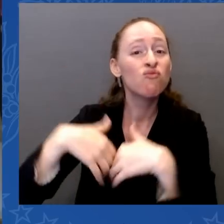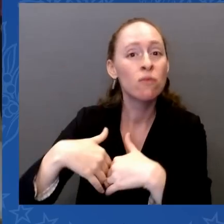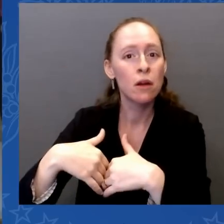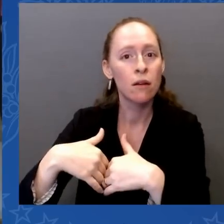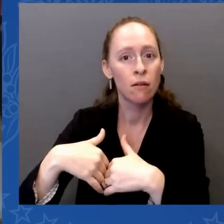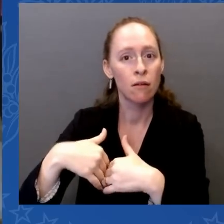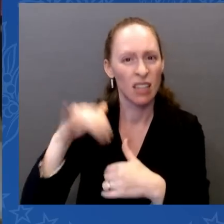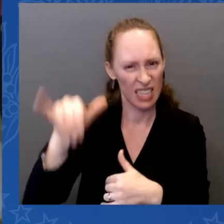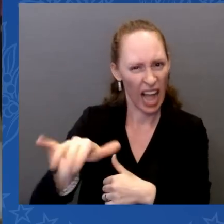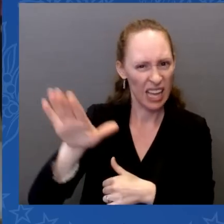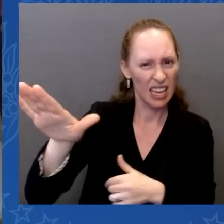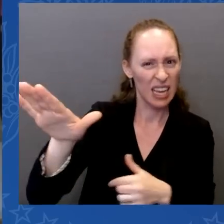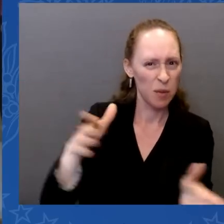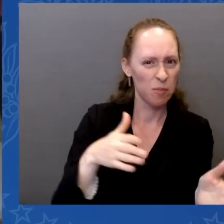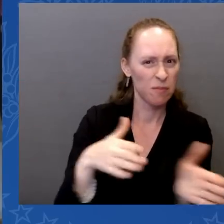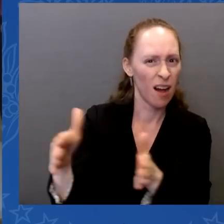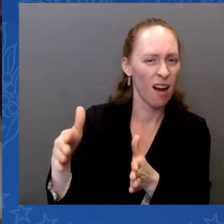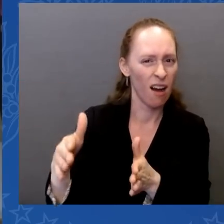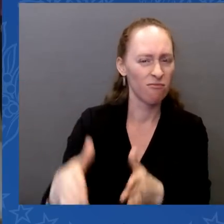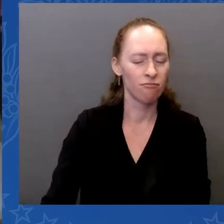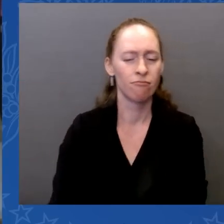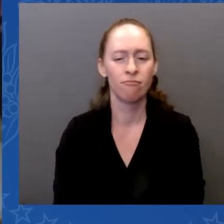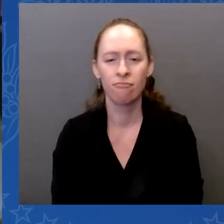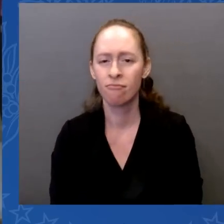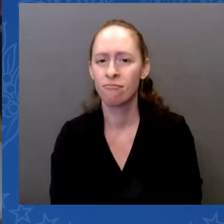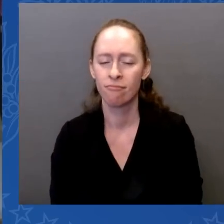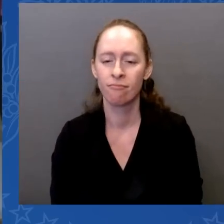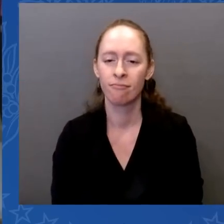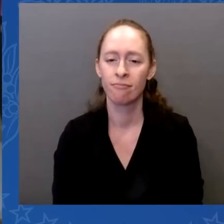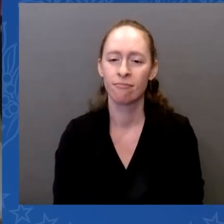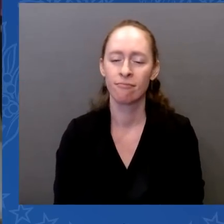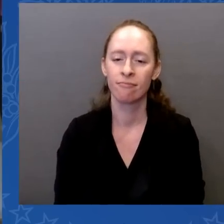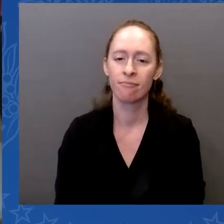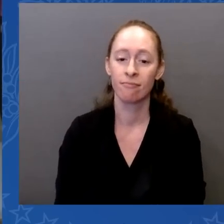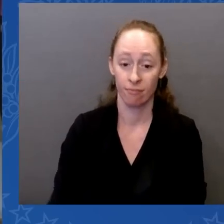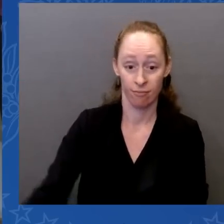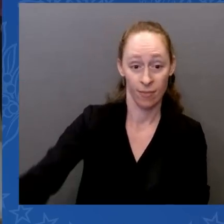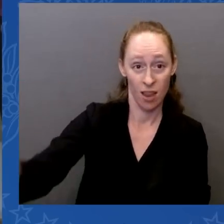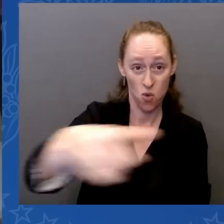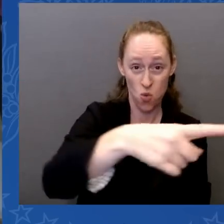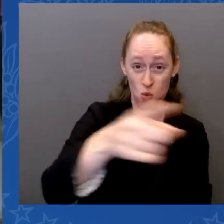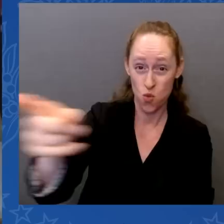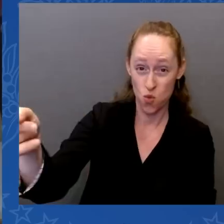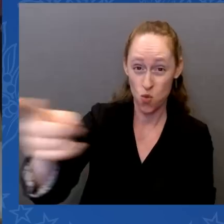You know, you've been paying into Social Security since the first job as a teenager and you get your paycheck.